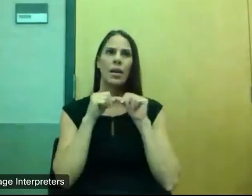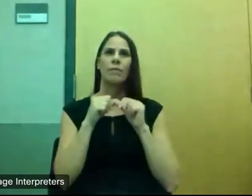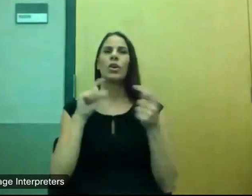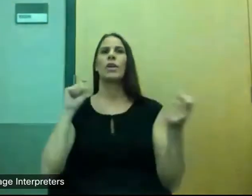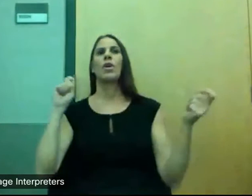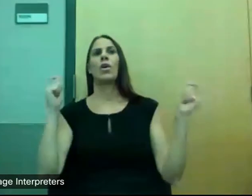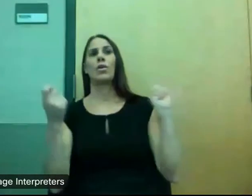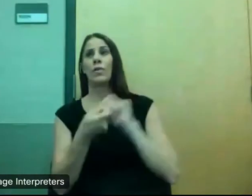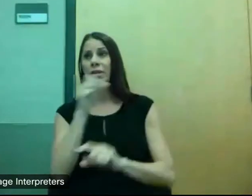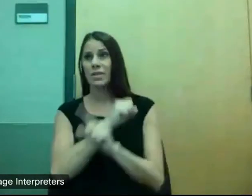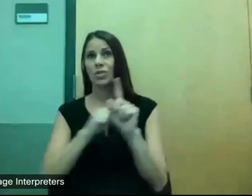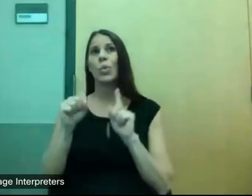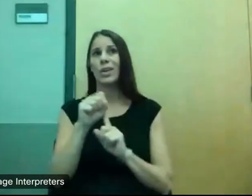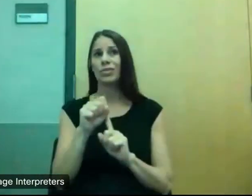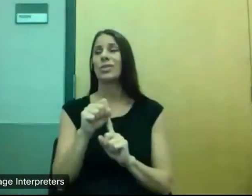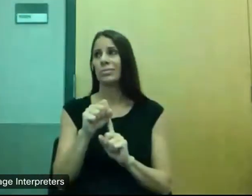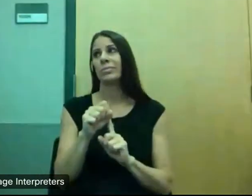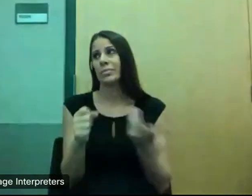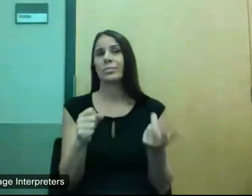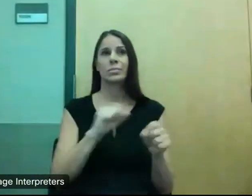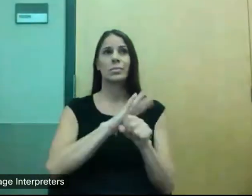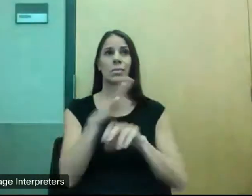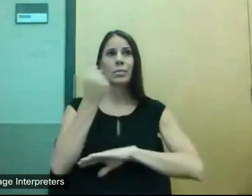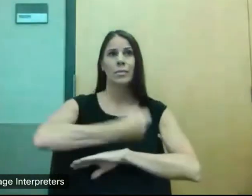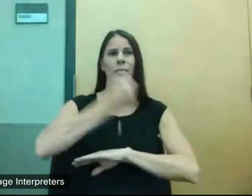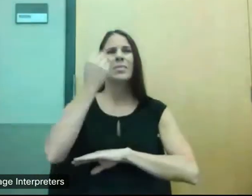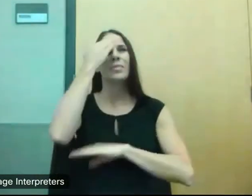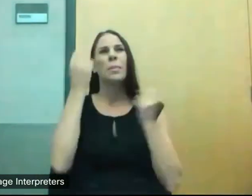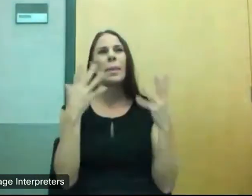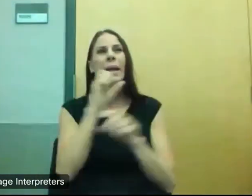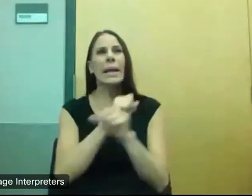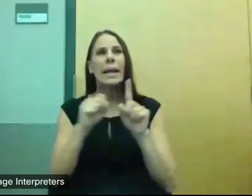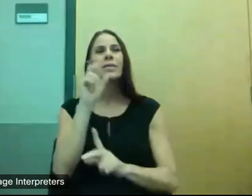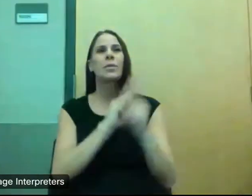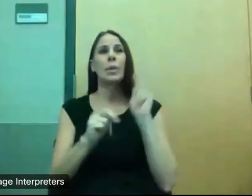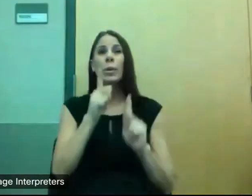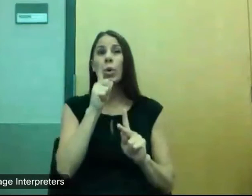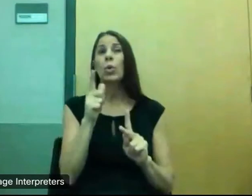beginning of the pandemic and you, um, in a lot of cases people who are serving in